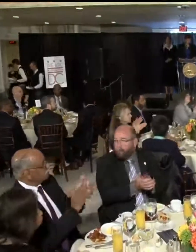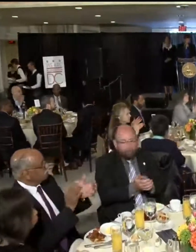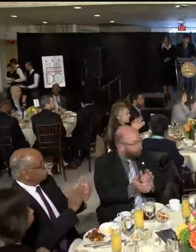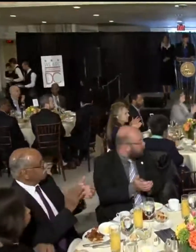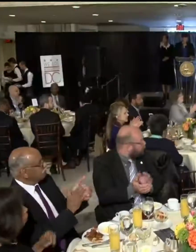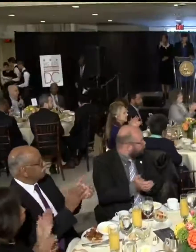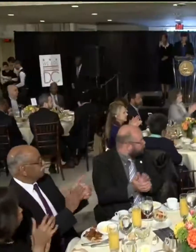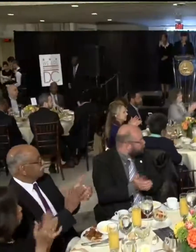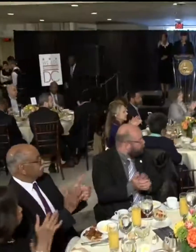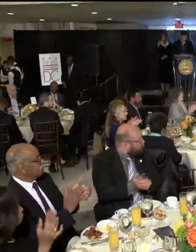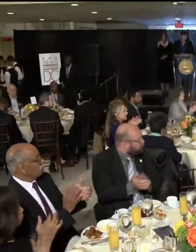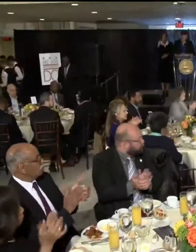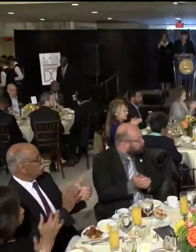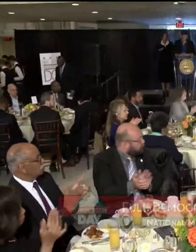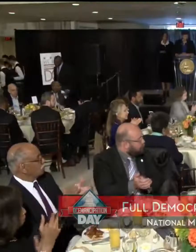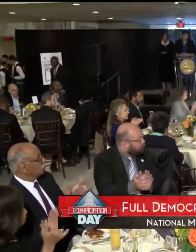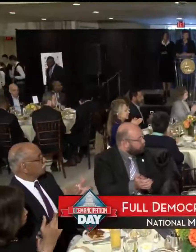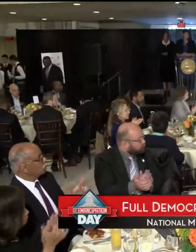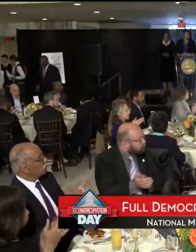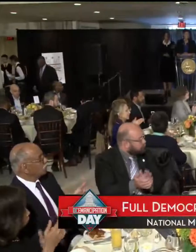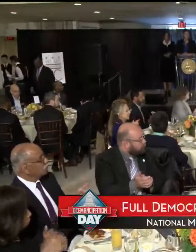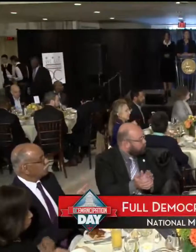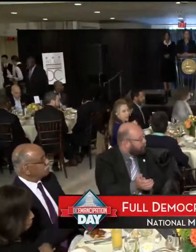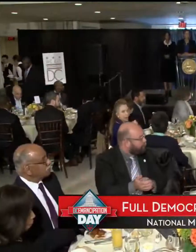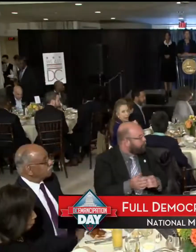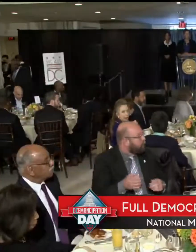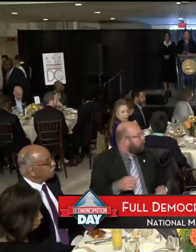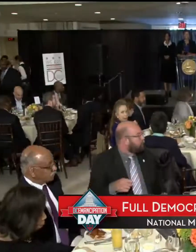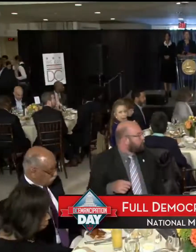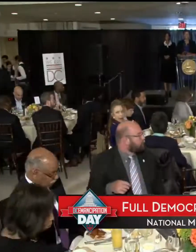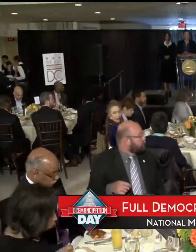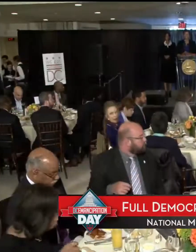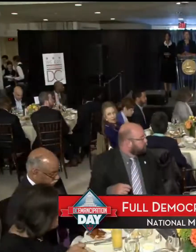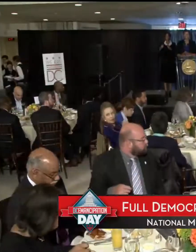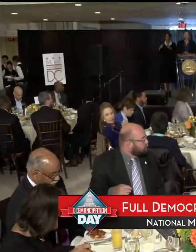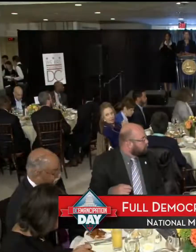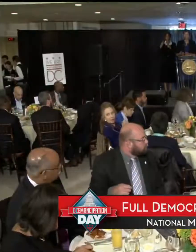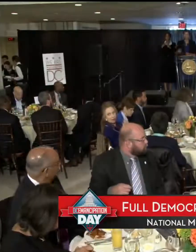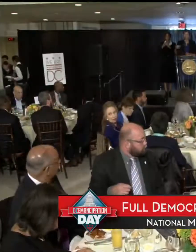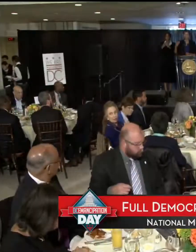AND I HAVE BEEN JOINED BY MY MOTHER, JOAN